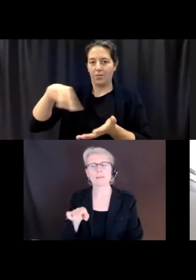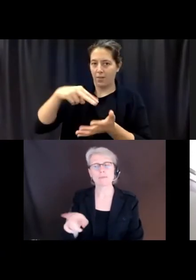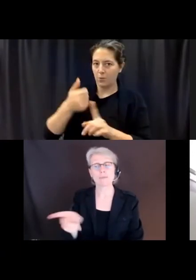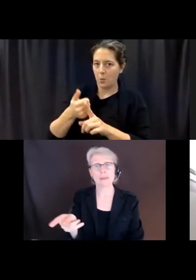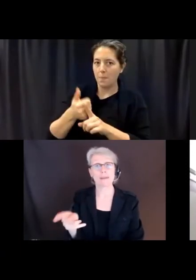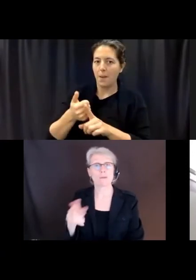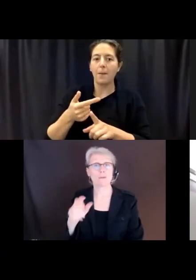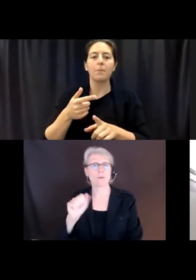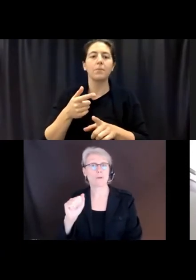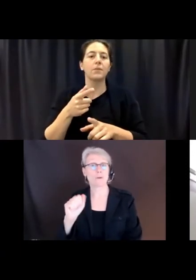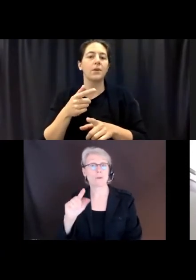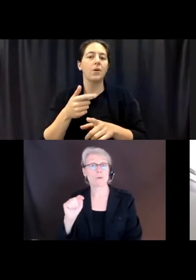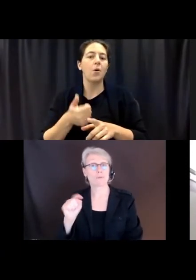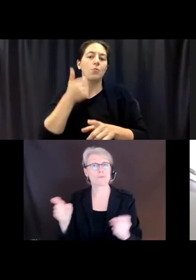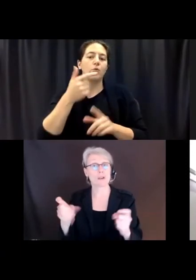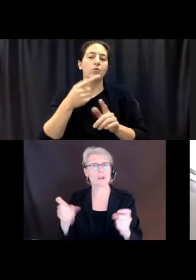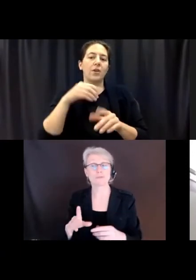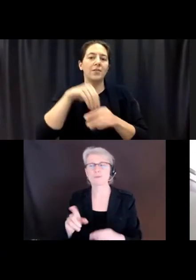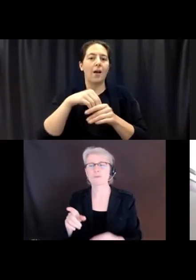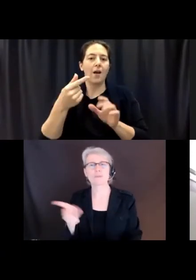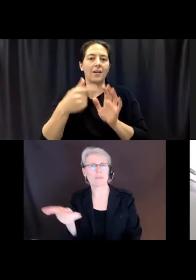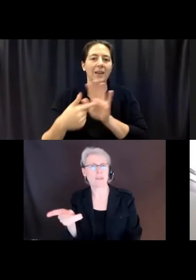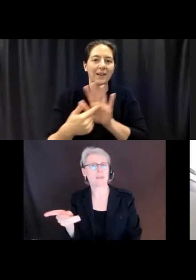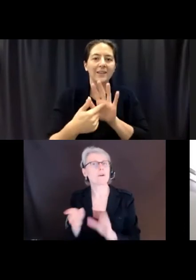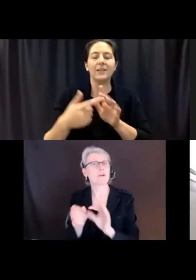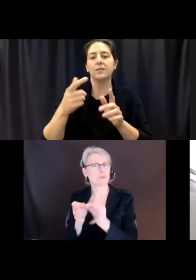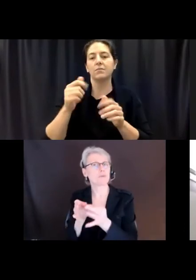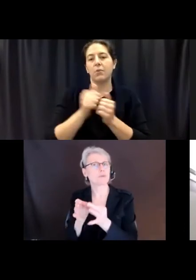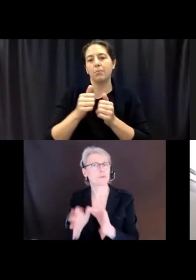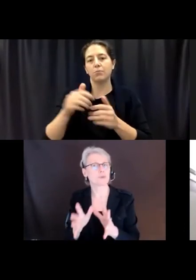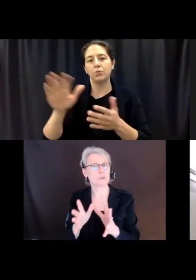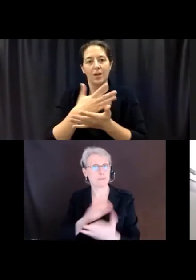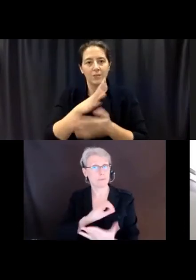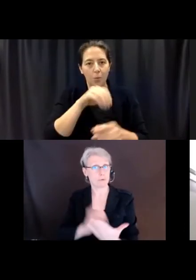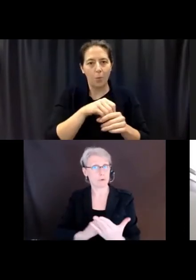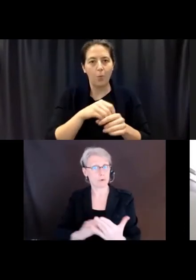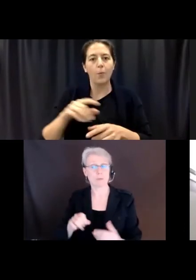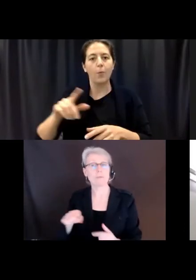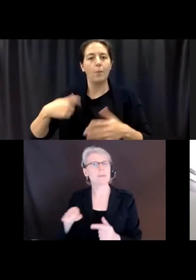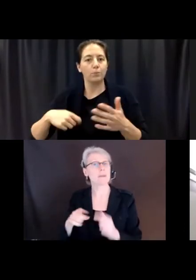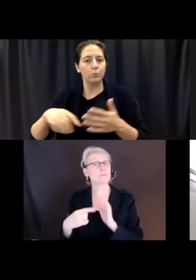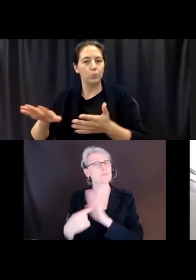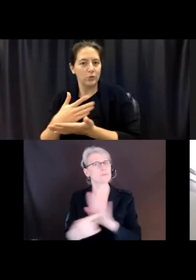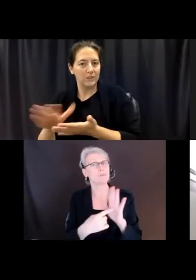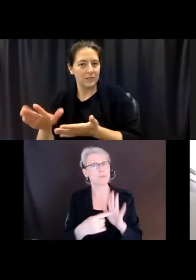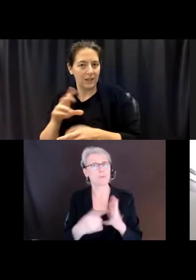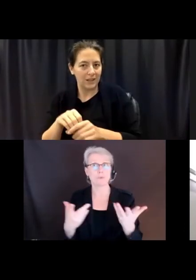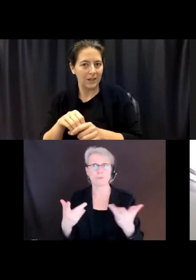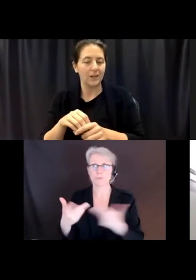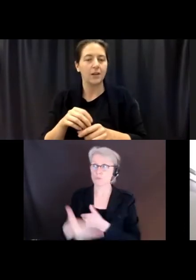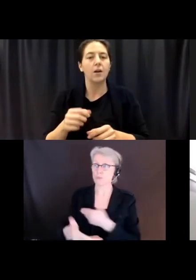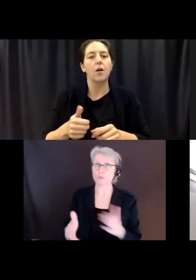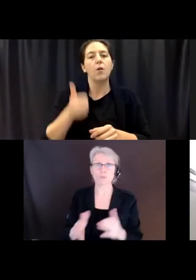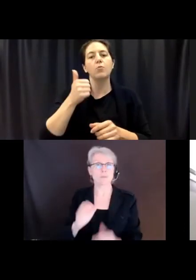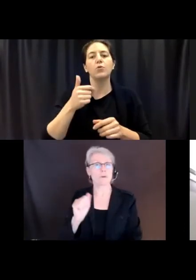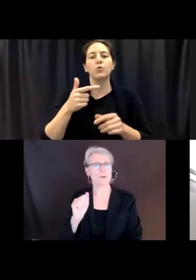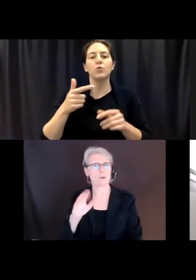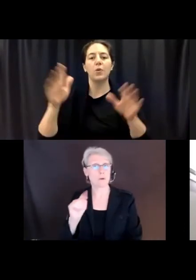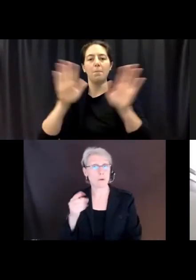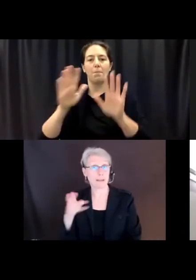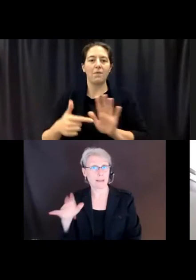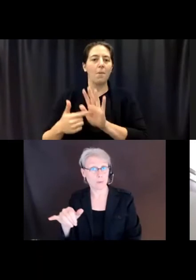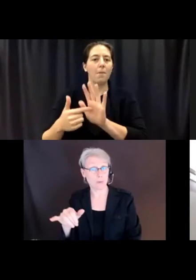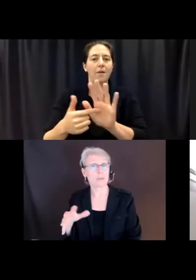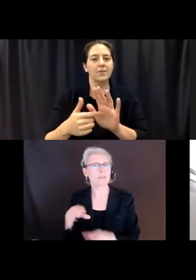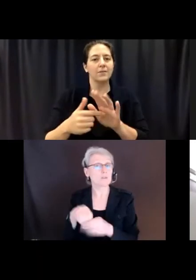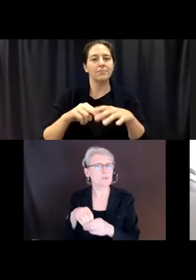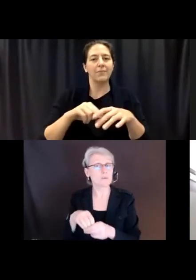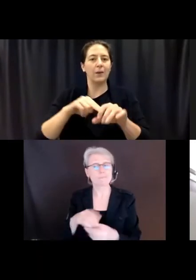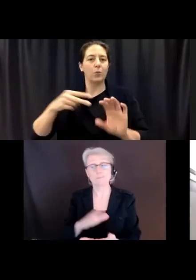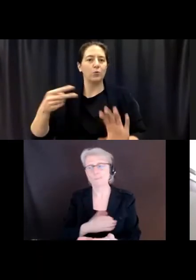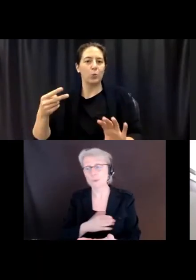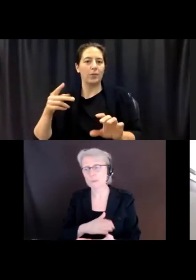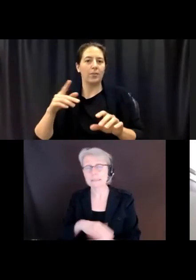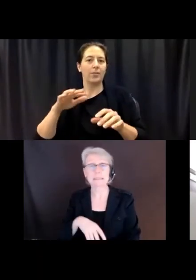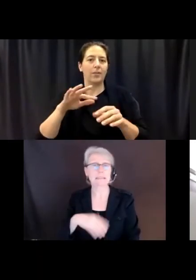AND THIS IS WITHIN AN ART GALLERY OR INTEGRATION WITH SINGING, WITH MUSIC, SO AGAIN, SO THIS